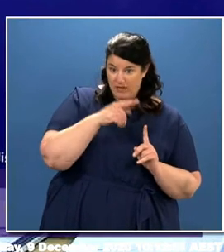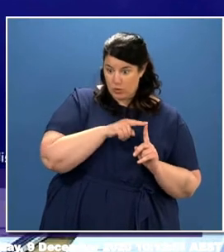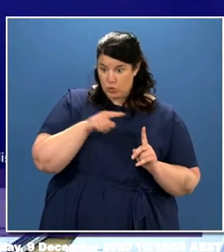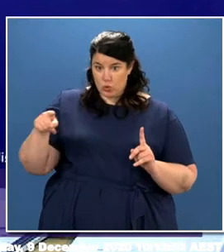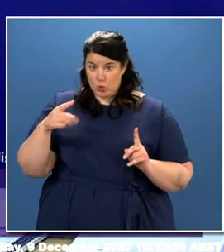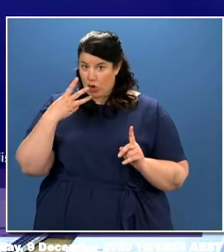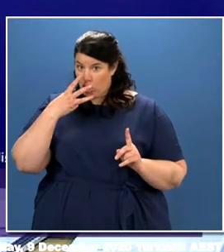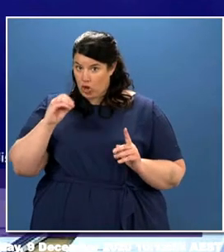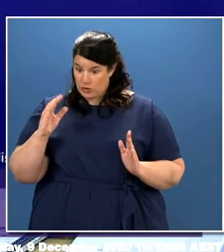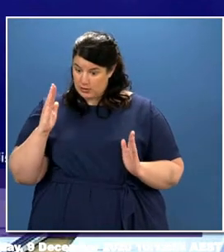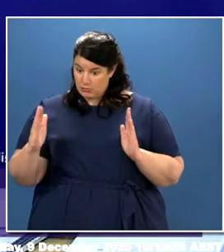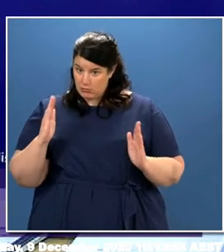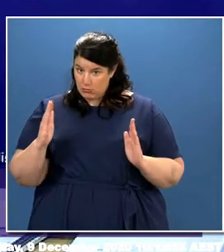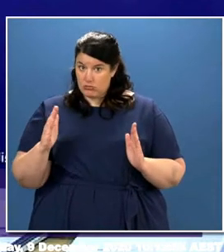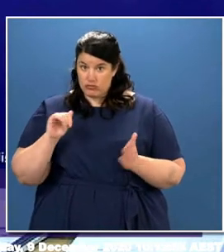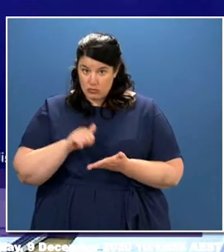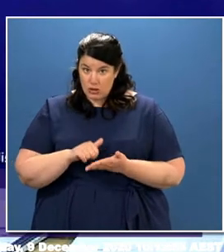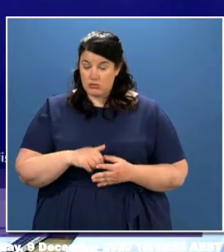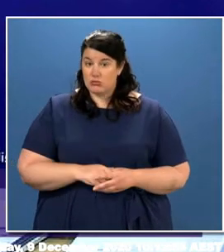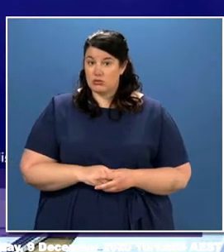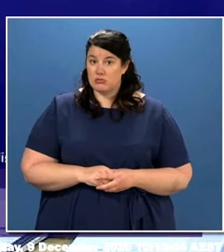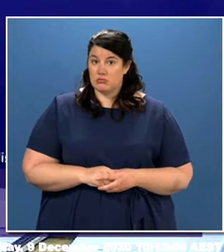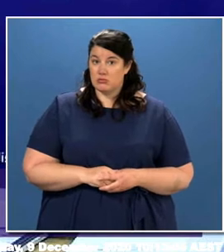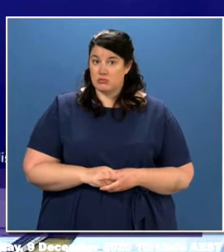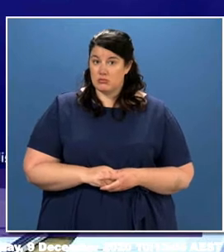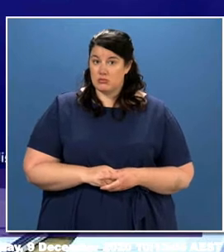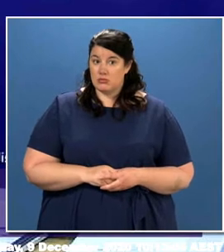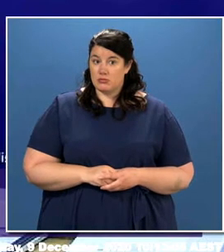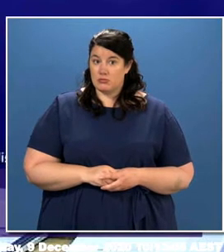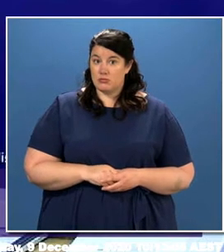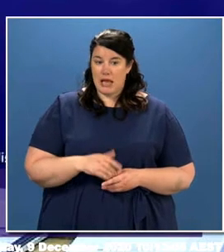How many of those do you know were actually in employment at the time